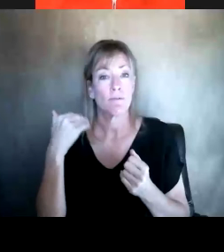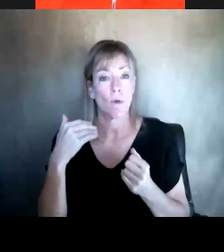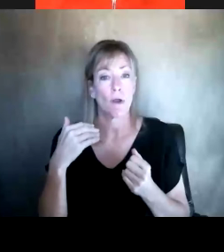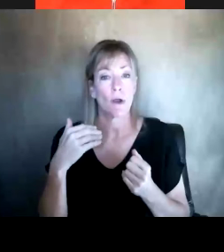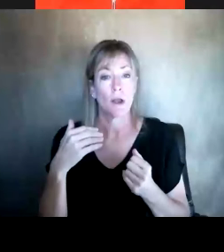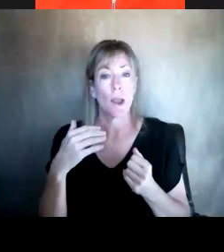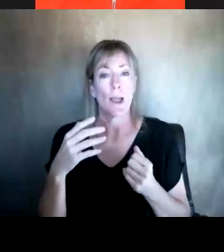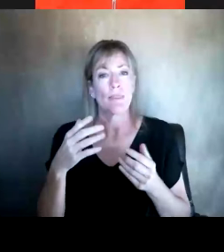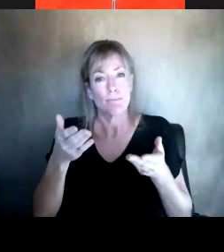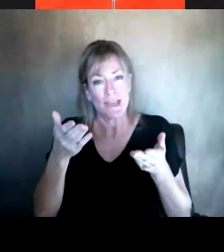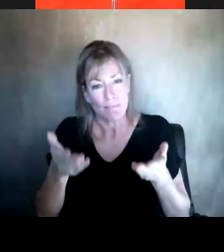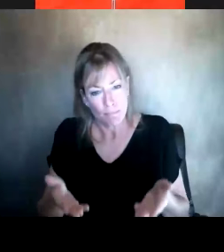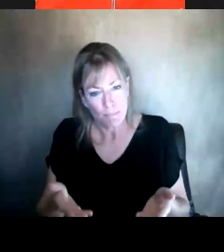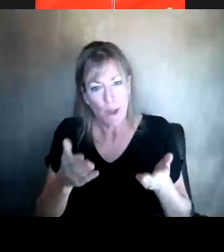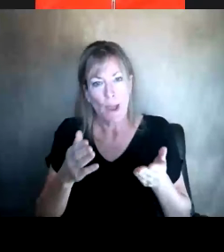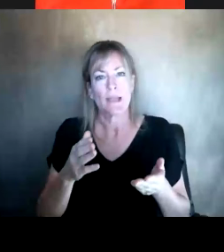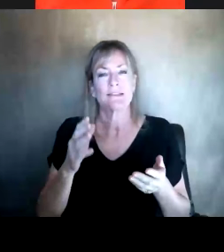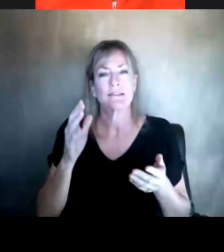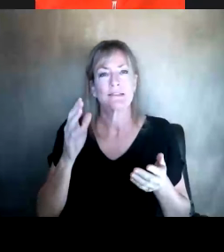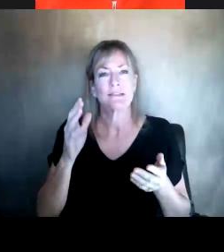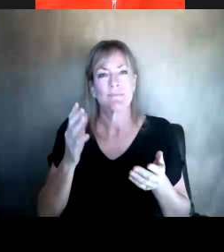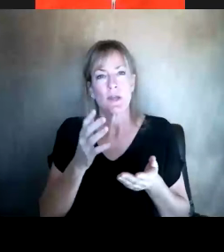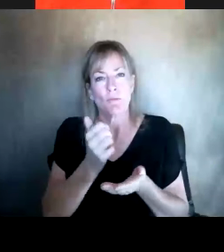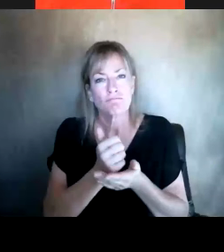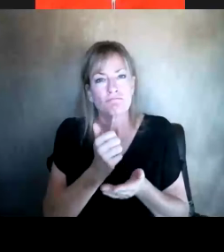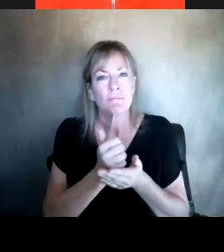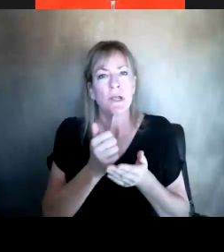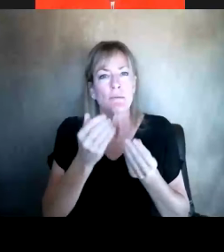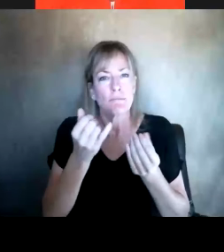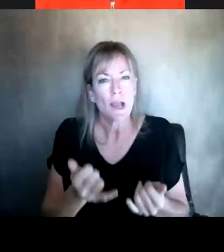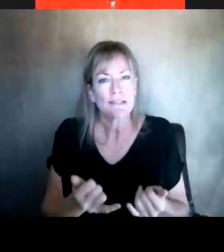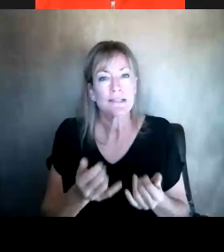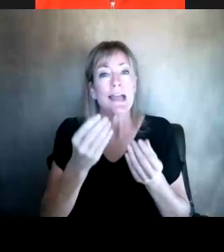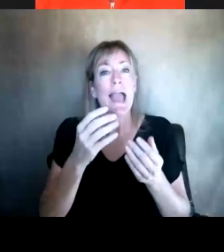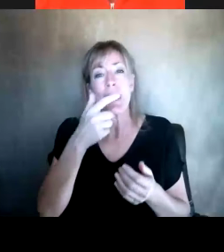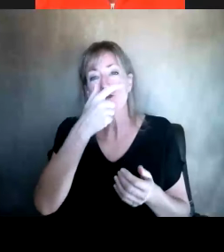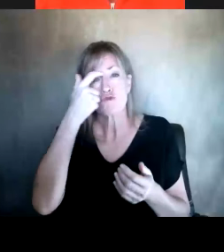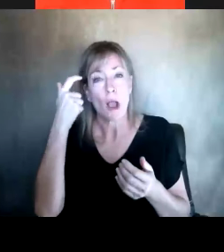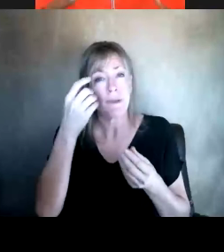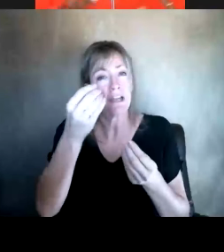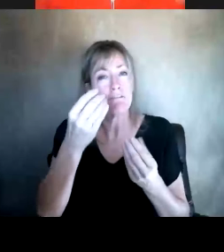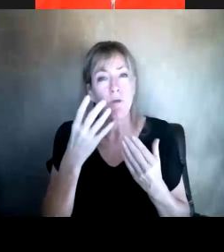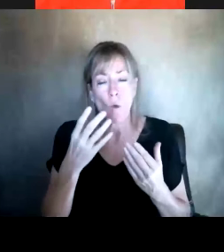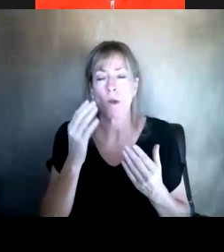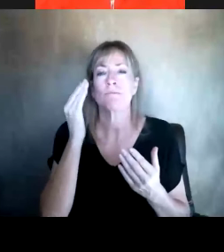AND TRAUMA INFORMED. IT IS BEAUTIFUL TO SEE HOW THIS HAS MORPHED